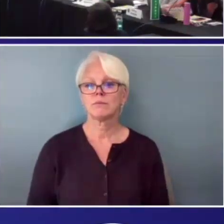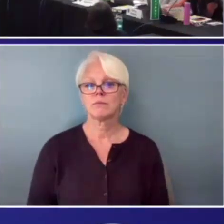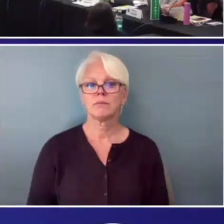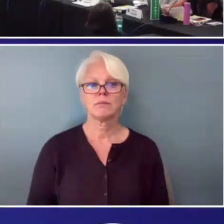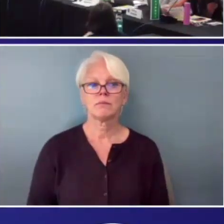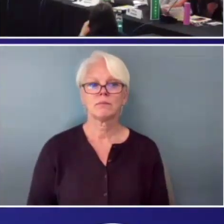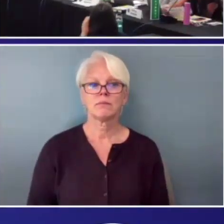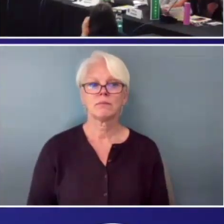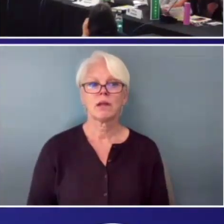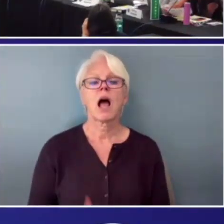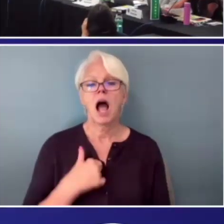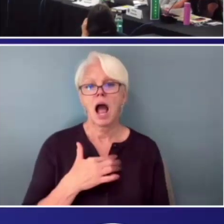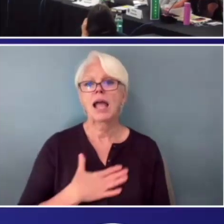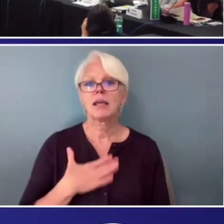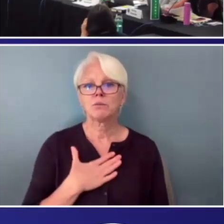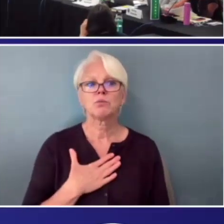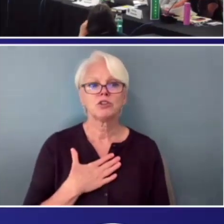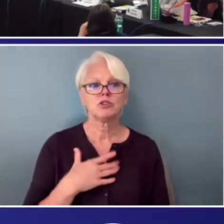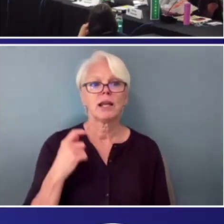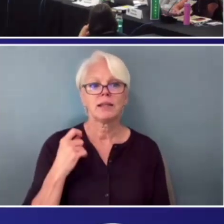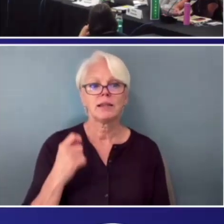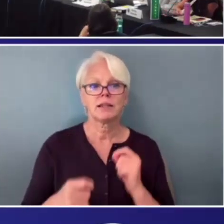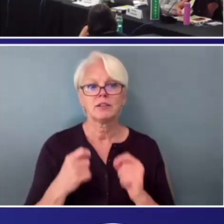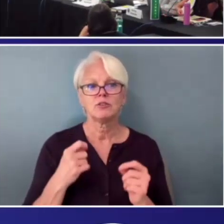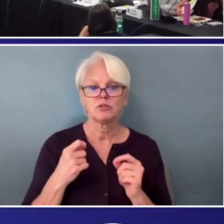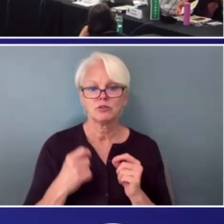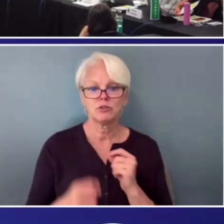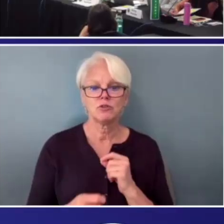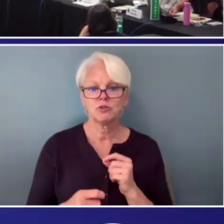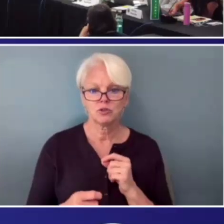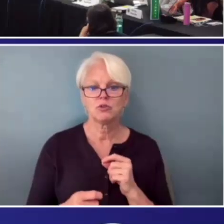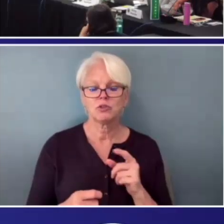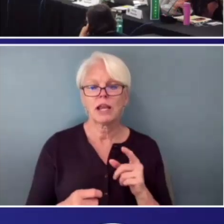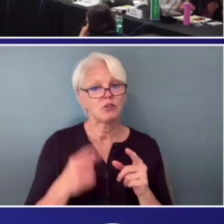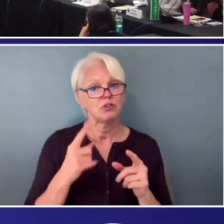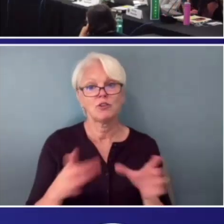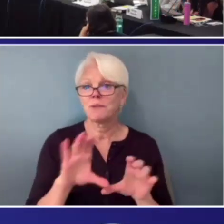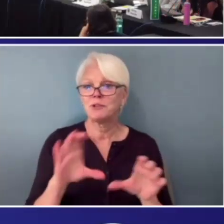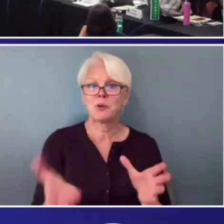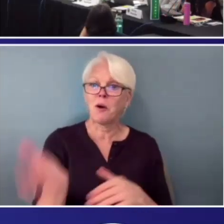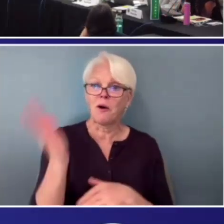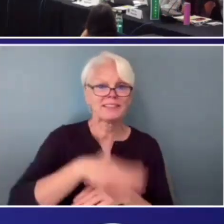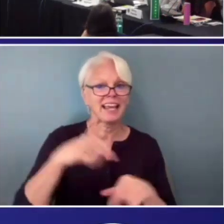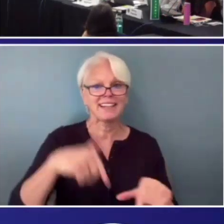I appreciate the changes you've been doing all day on this particular section. And I know it has not been easy.